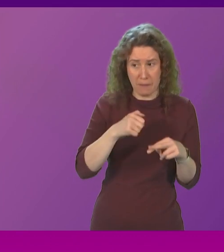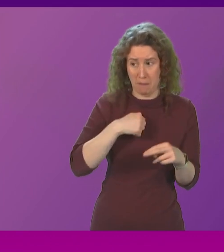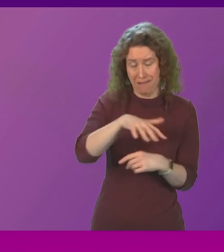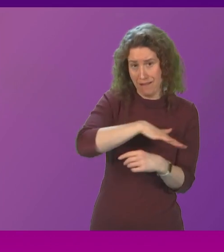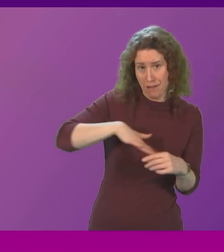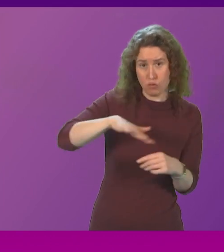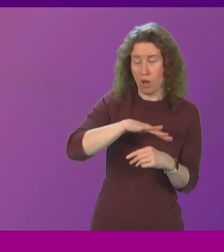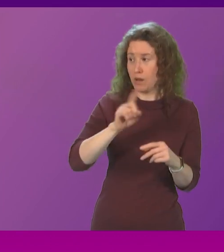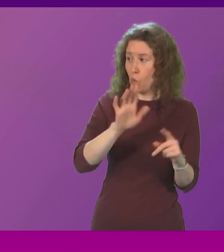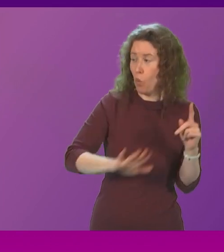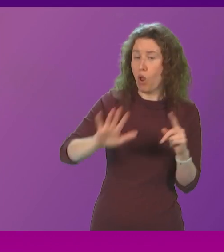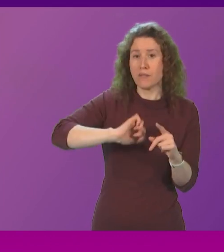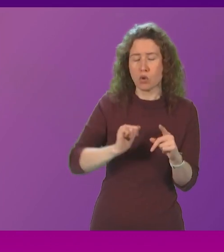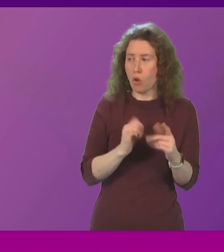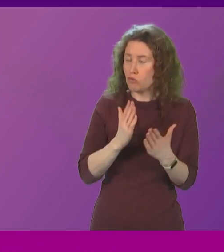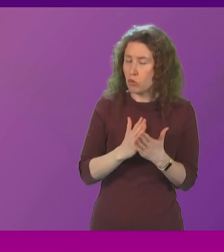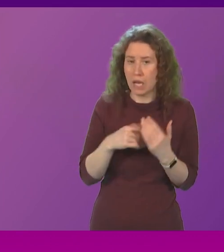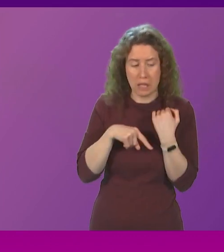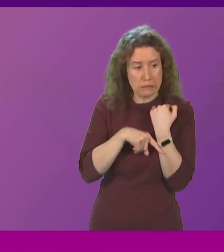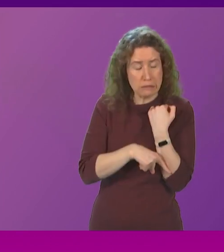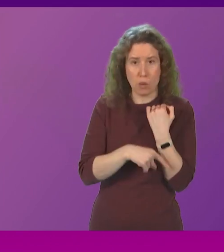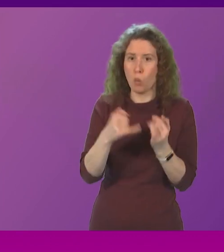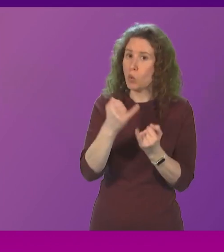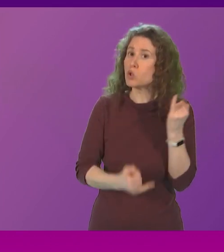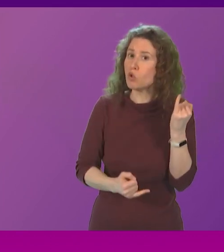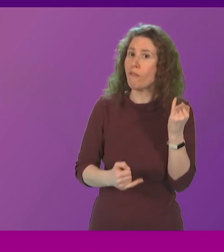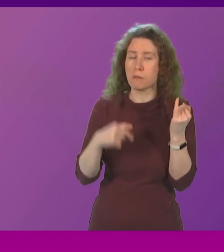and across Scotland hundreds of pounds worse off?